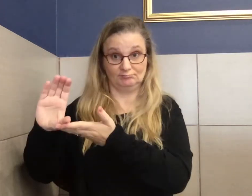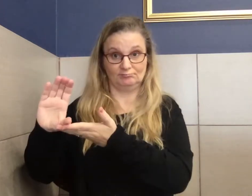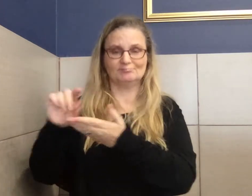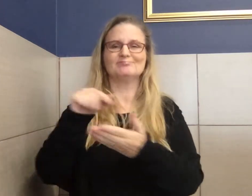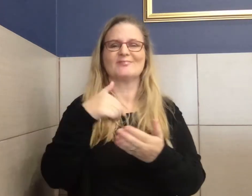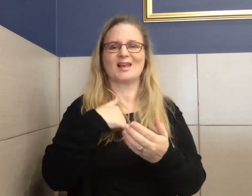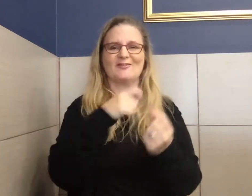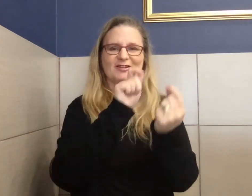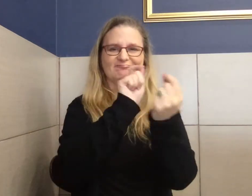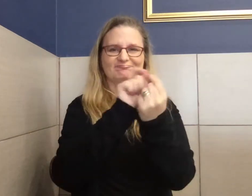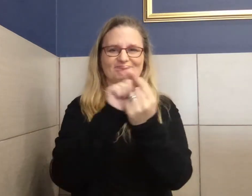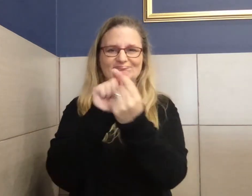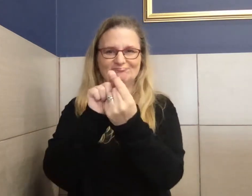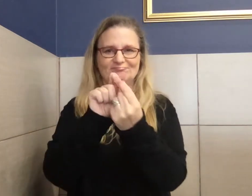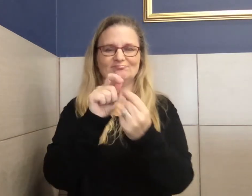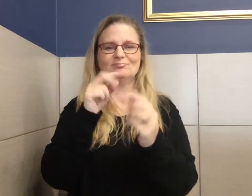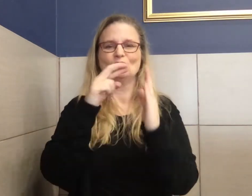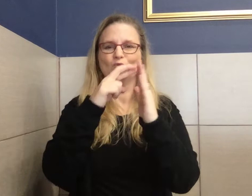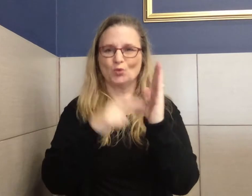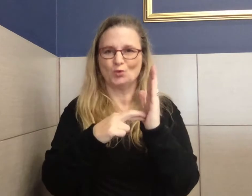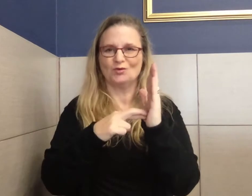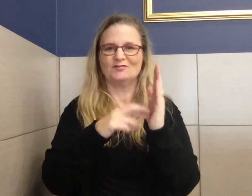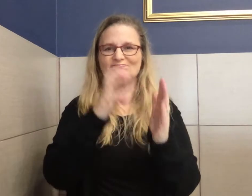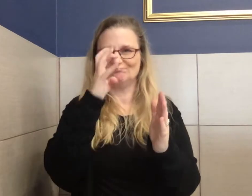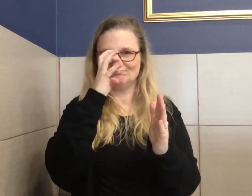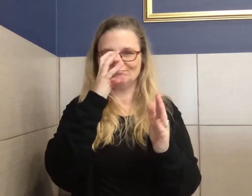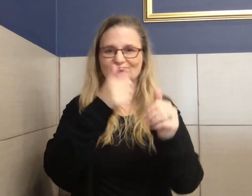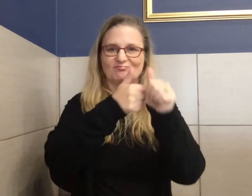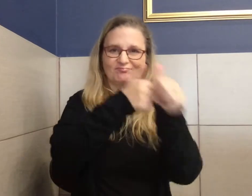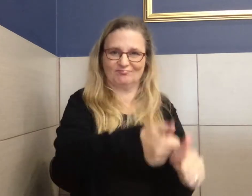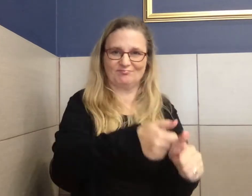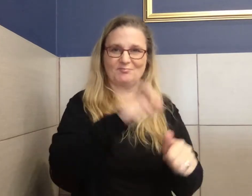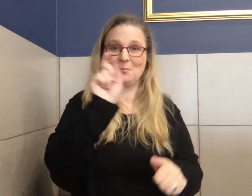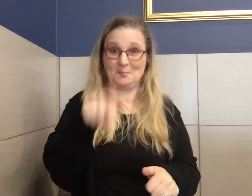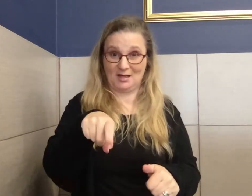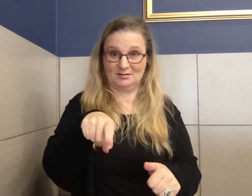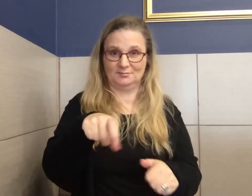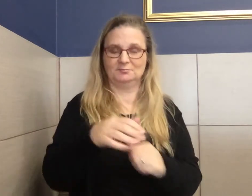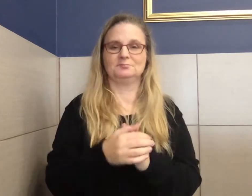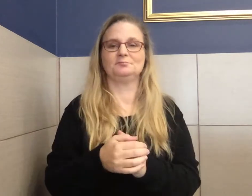which has rules to spend on which. We have to strictly adhere these rules.